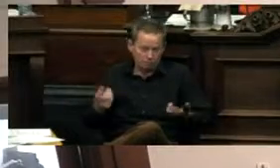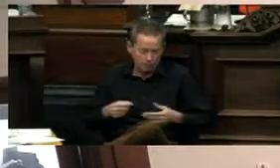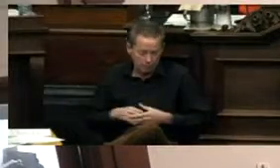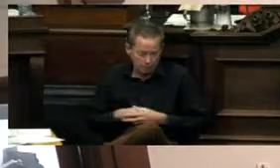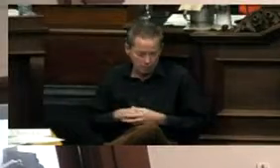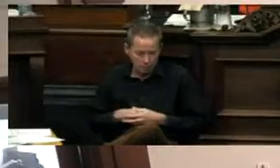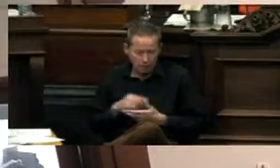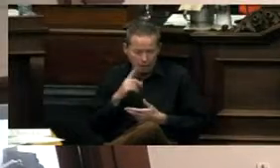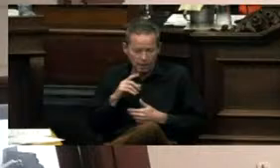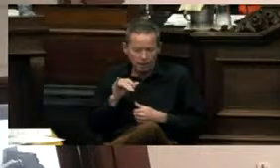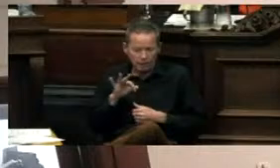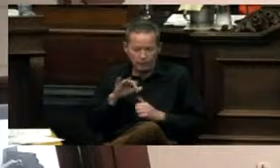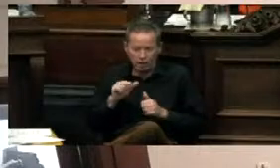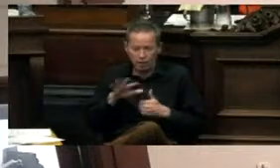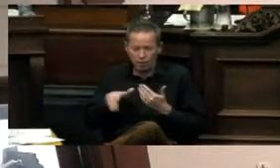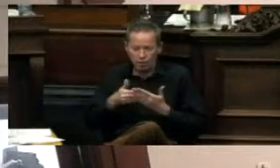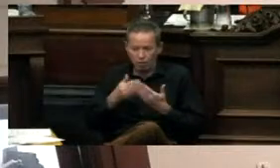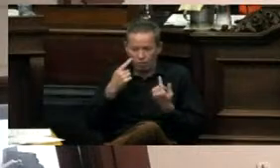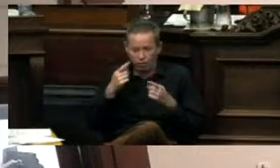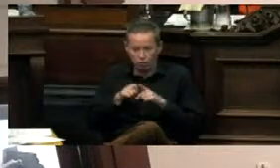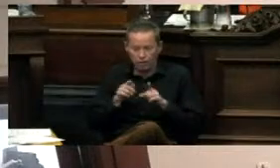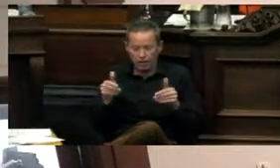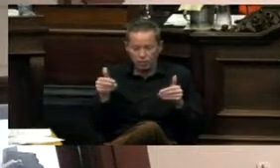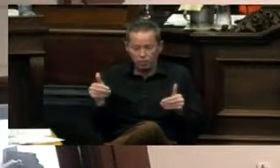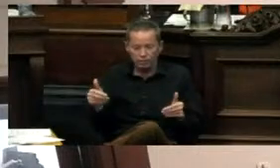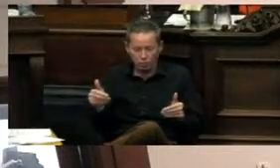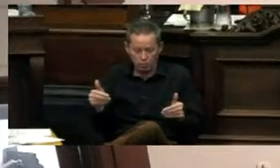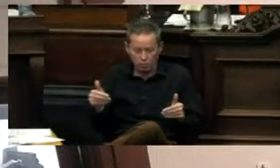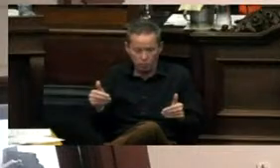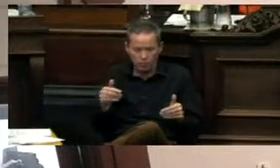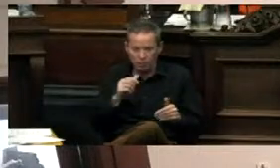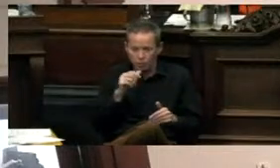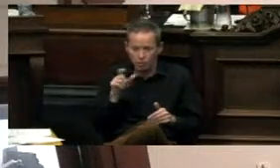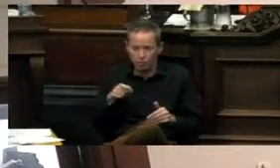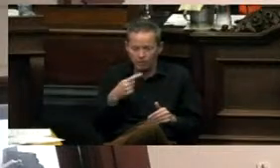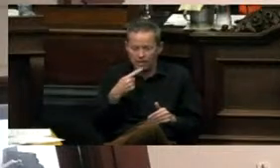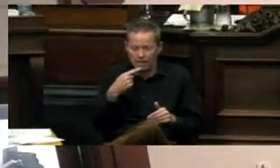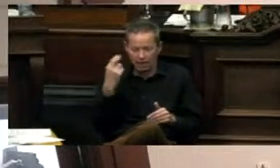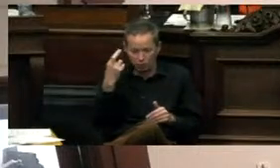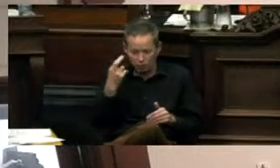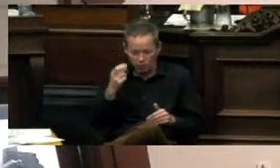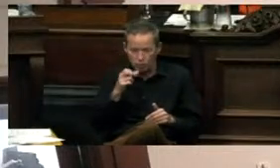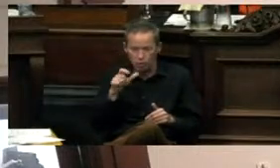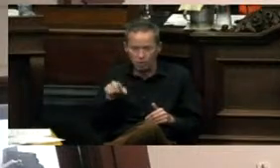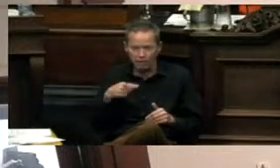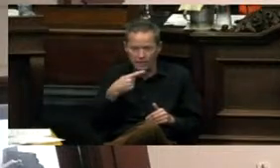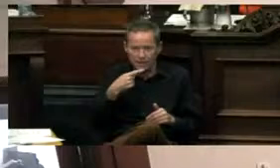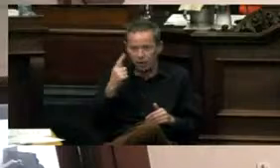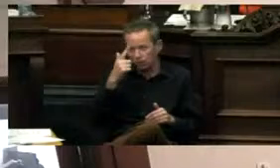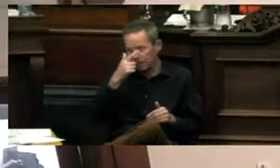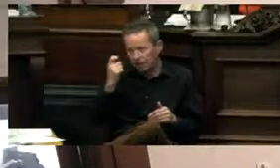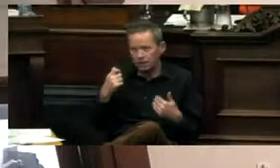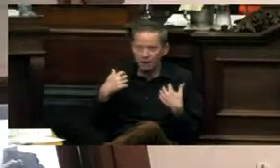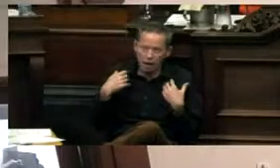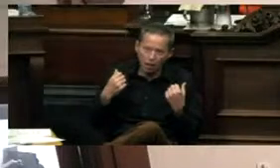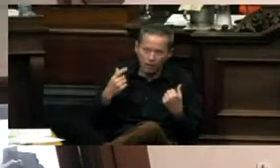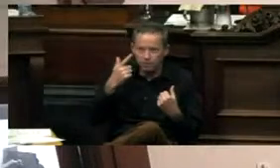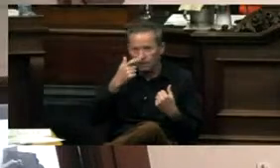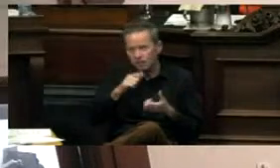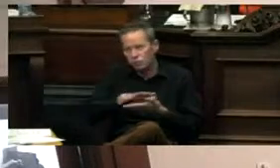advance, that hasn't necessarily been afforded to me. Right? So I think if we can all agree that